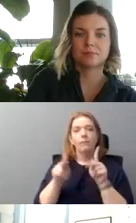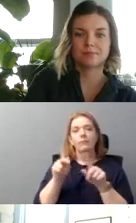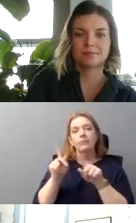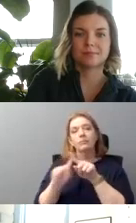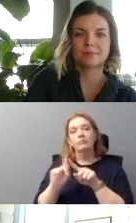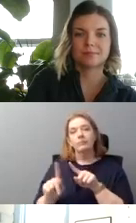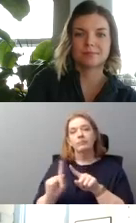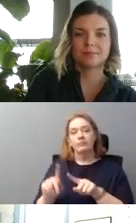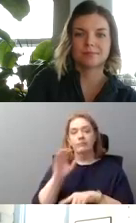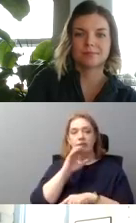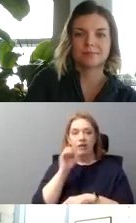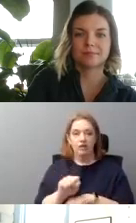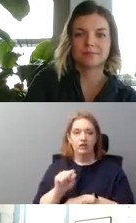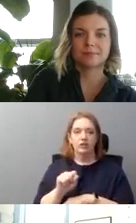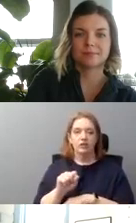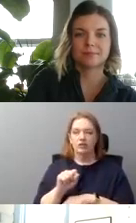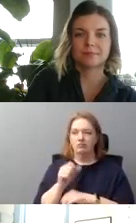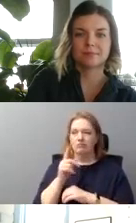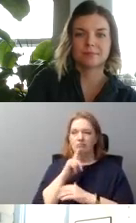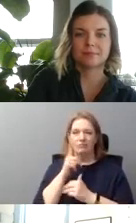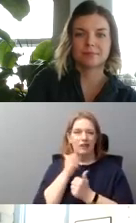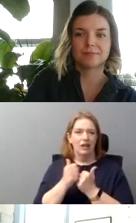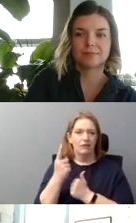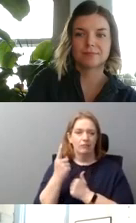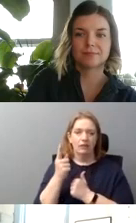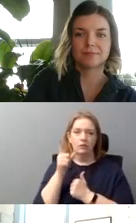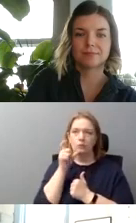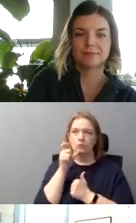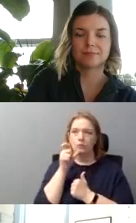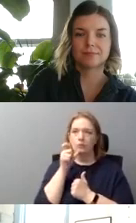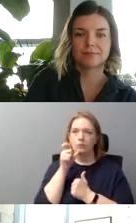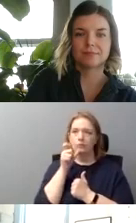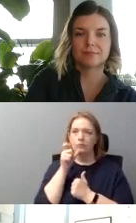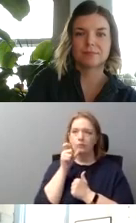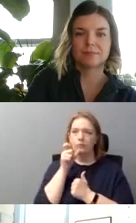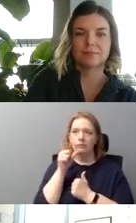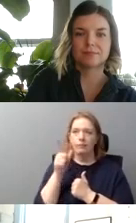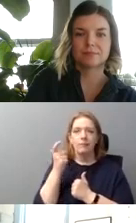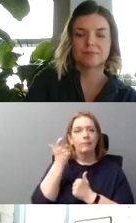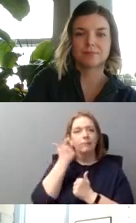too. It's like just everybody who...a lot of recent graduates and people who are still in